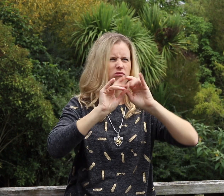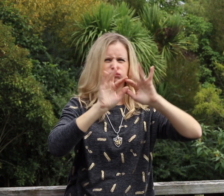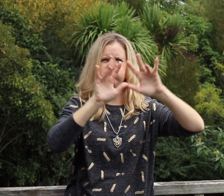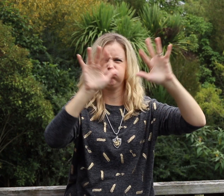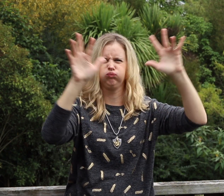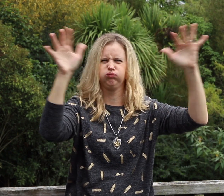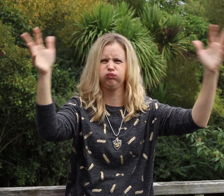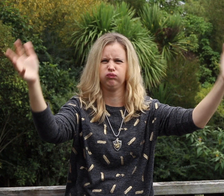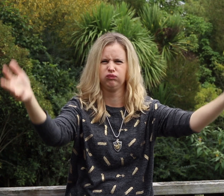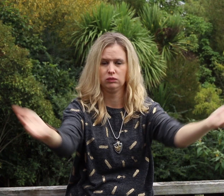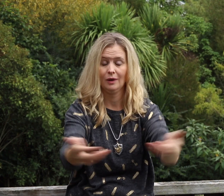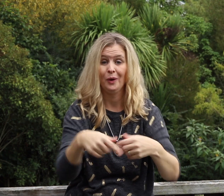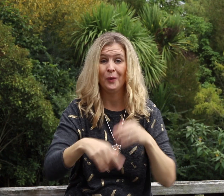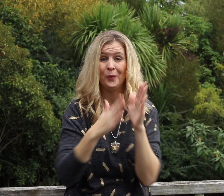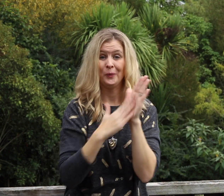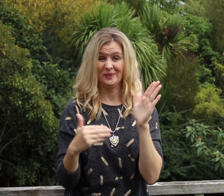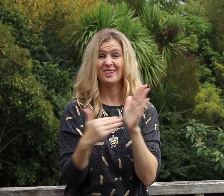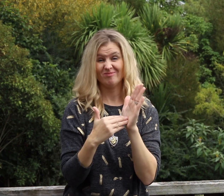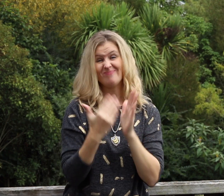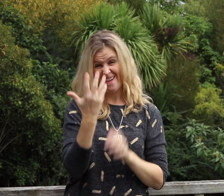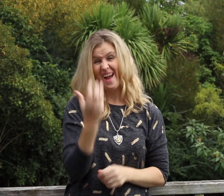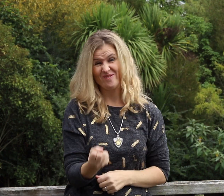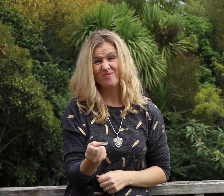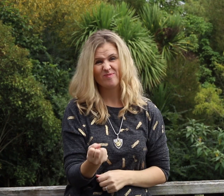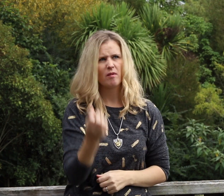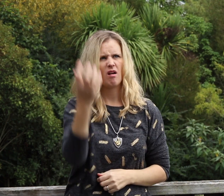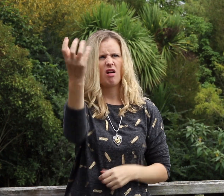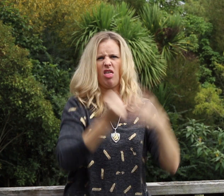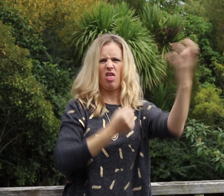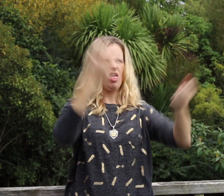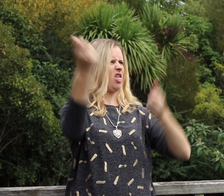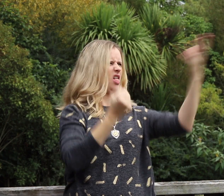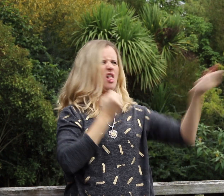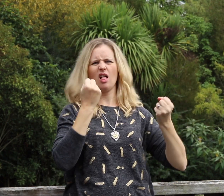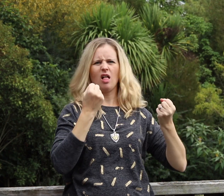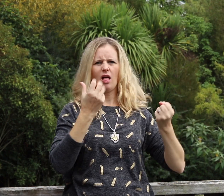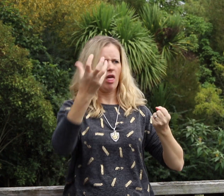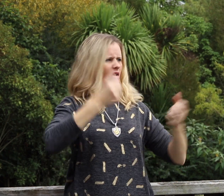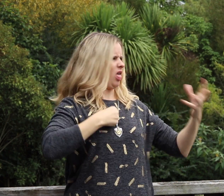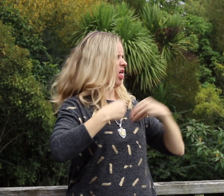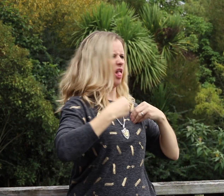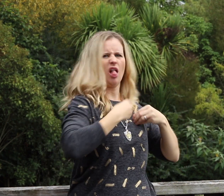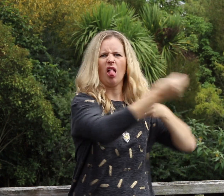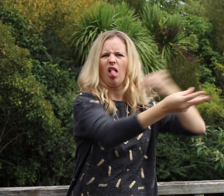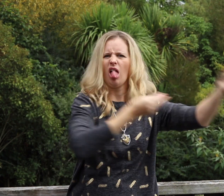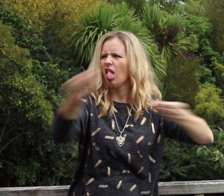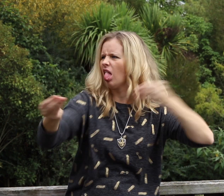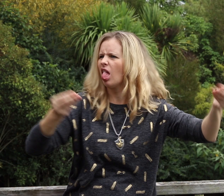eventually reaching here to New Zealand, infecting the country with the virus.